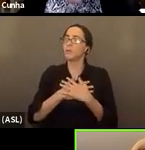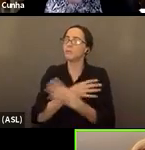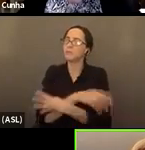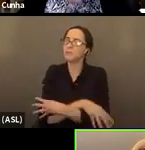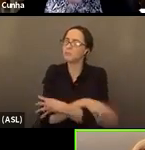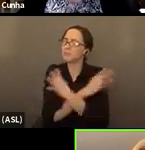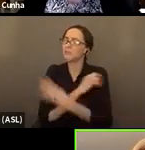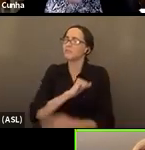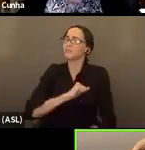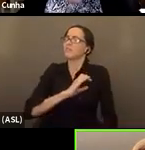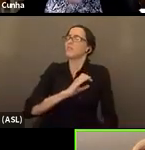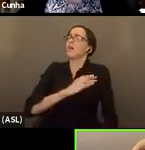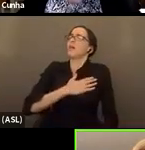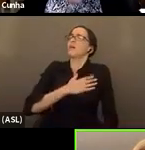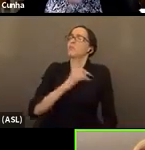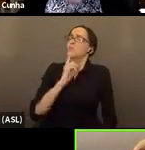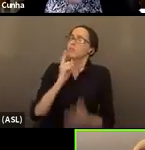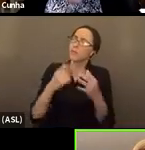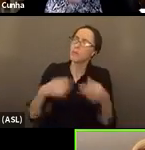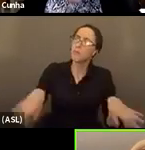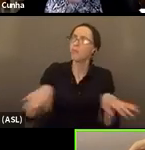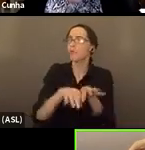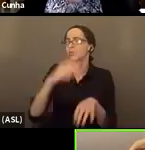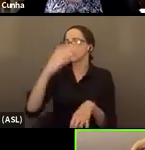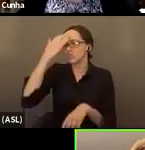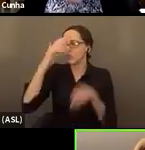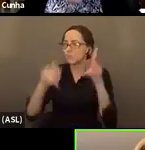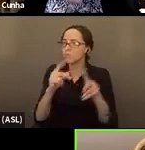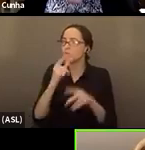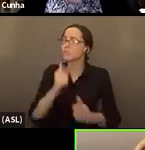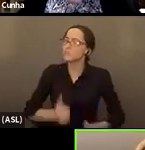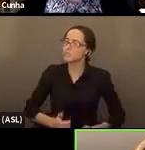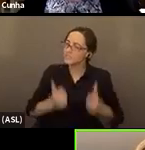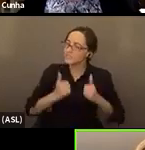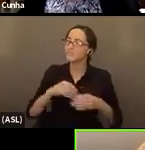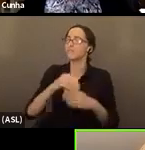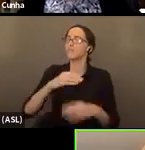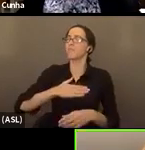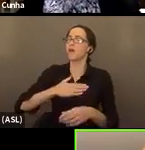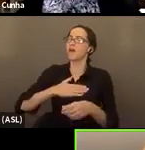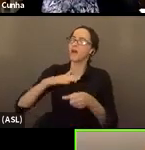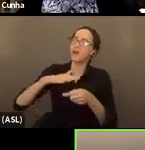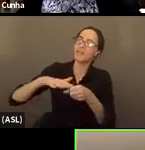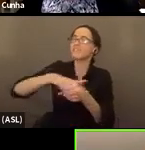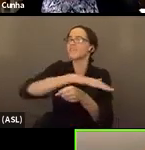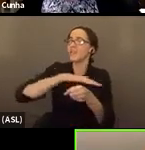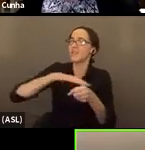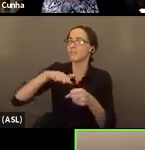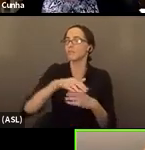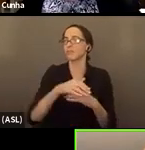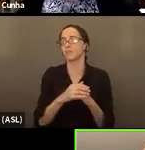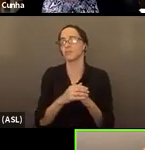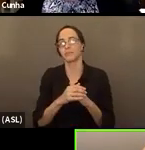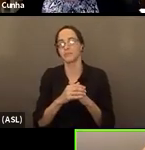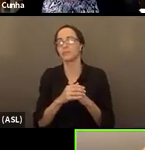who live in your neighborhood and since we have a vastly aging population here in sonoma county